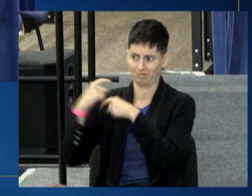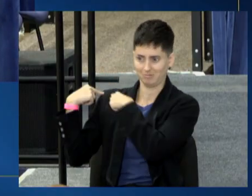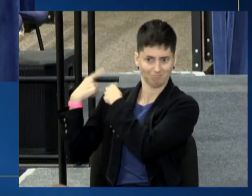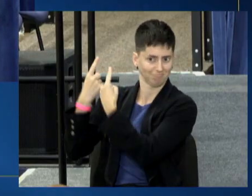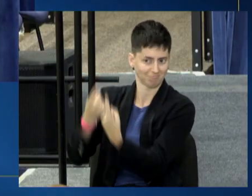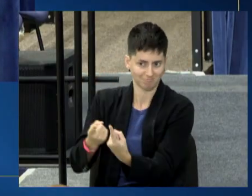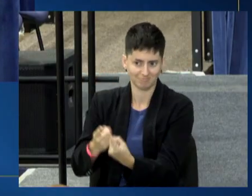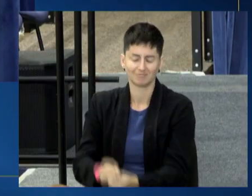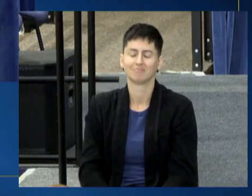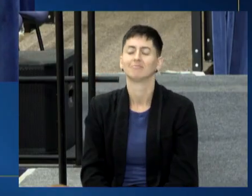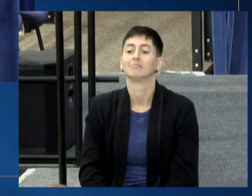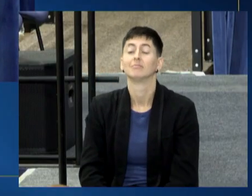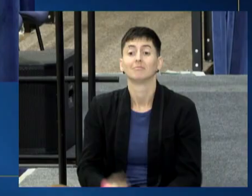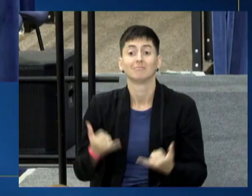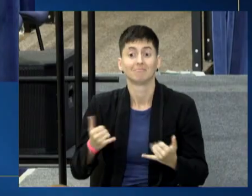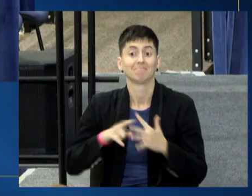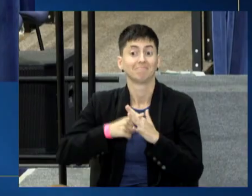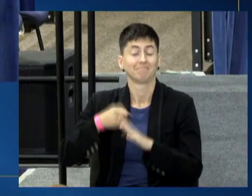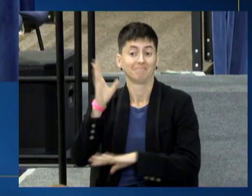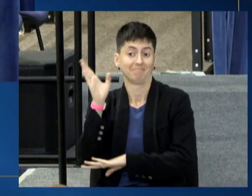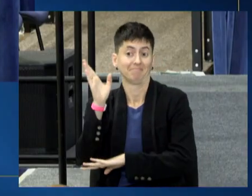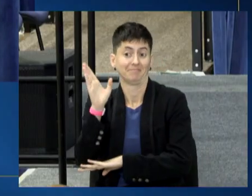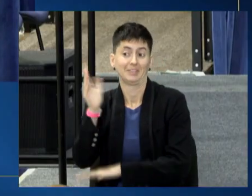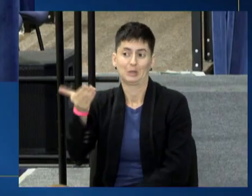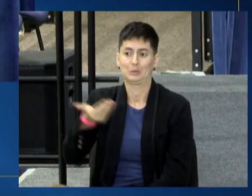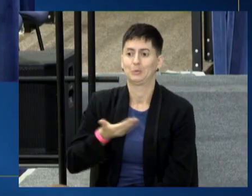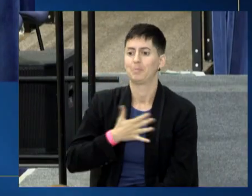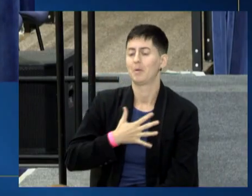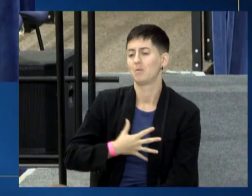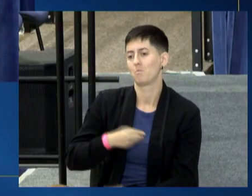agenda by introducing my colleagues from the White House. First up,